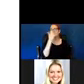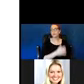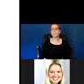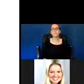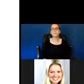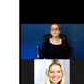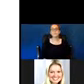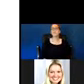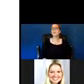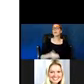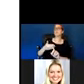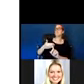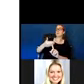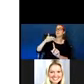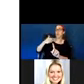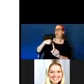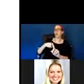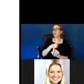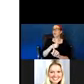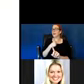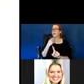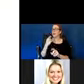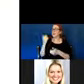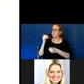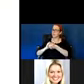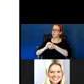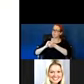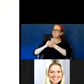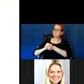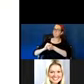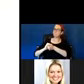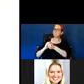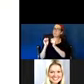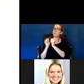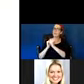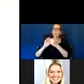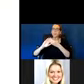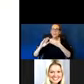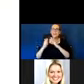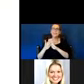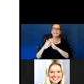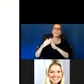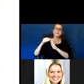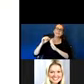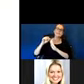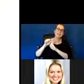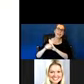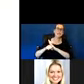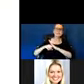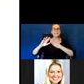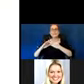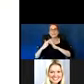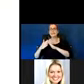with counties, city partners, our community partners. We are able to employ very quickly